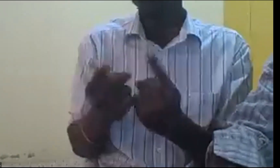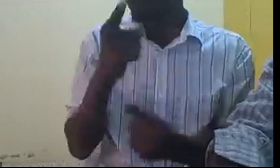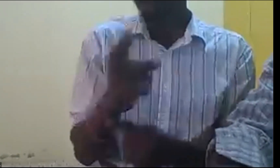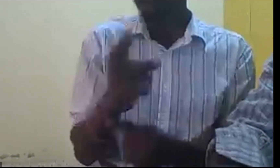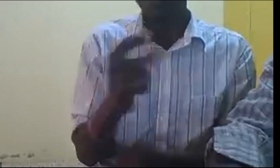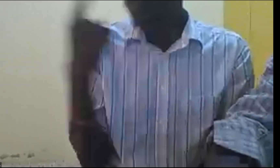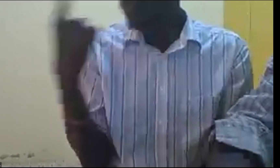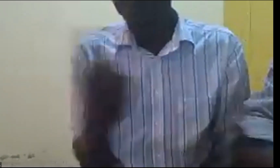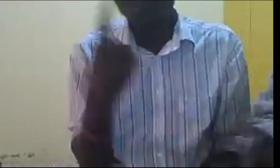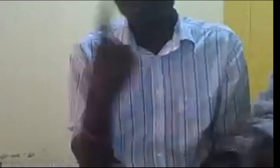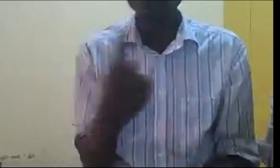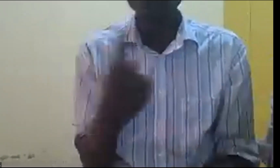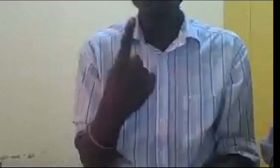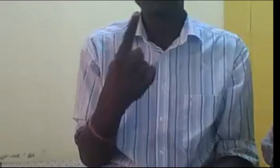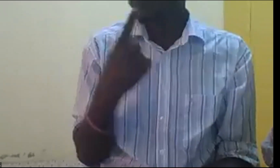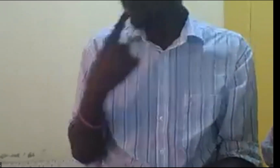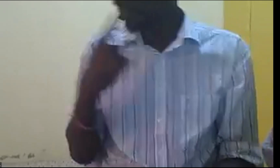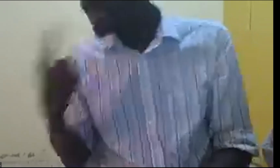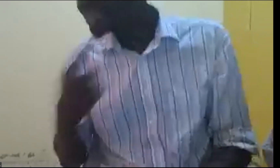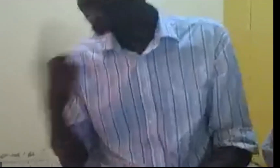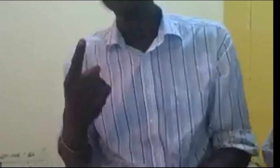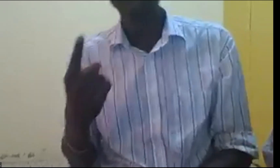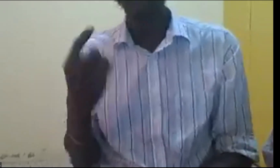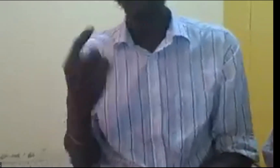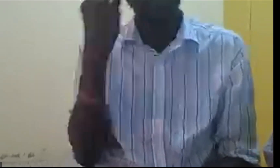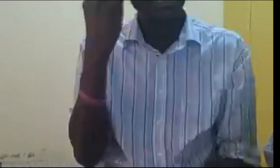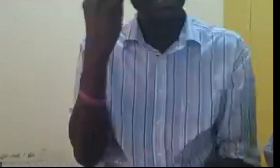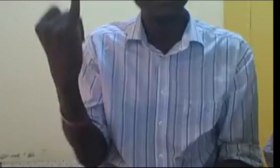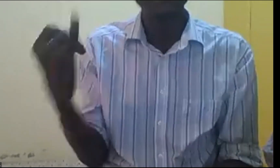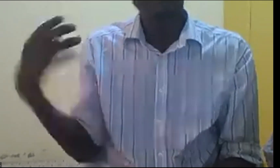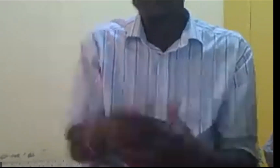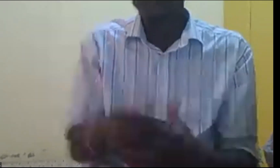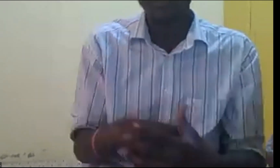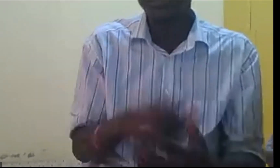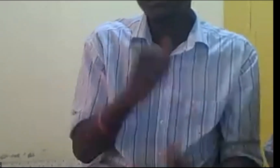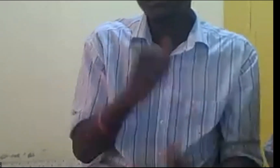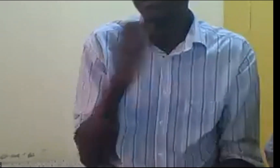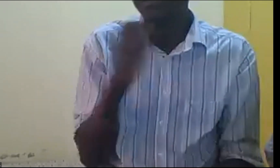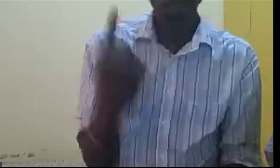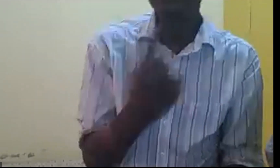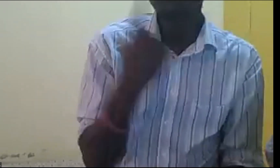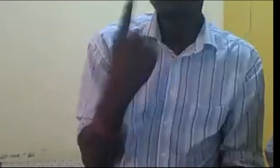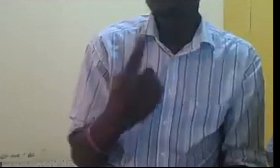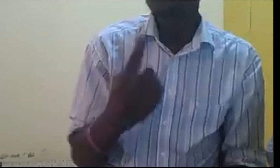The logo, and I know that that again had they hand up as well.